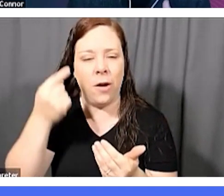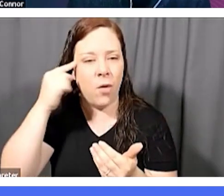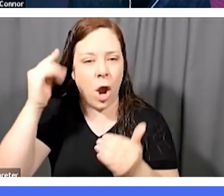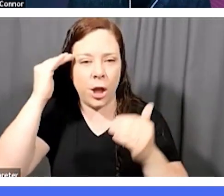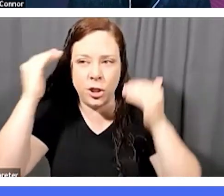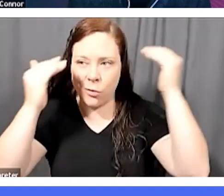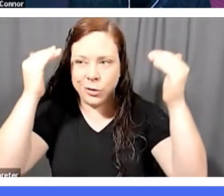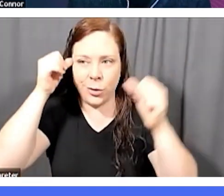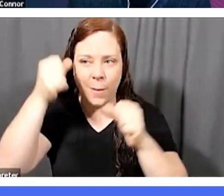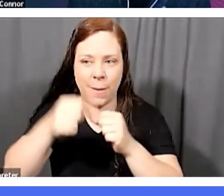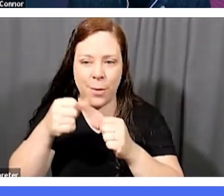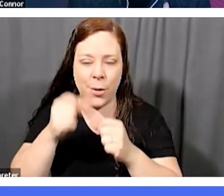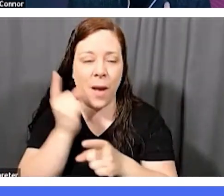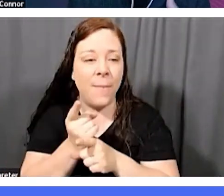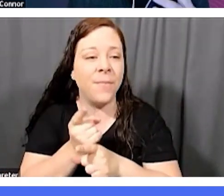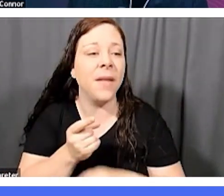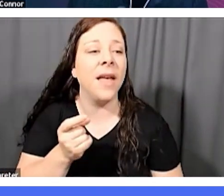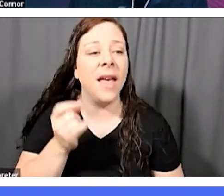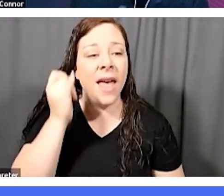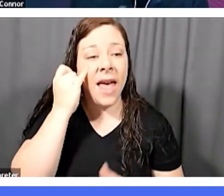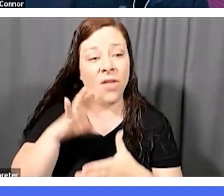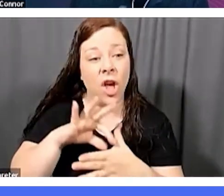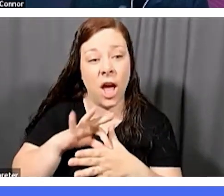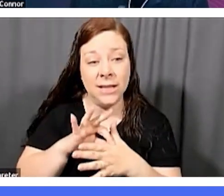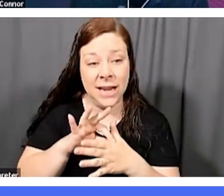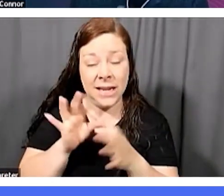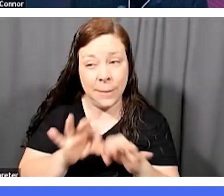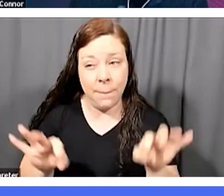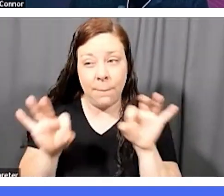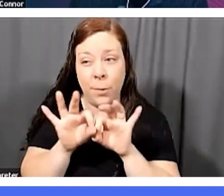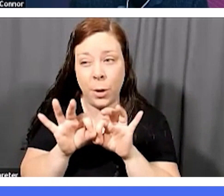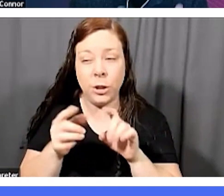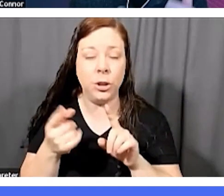So we can say if the content is meaningful to somebody, they're gonna remember more of it than